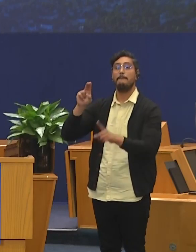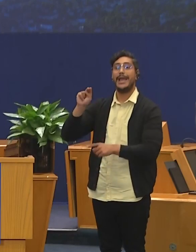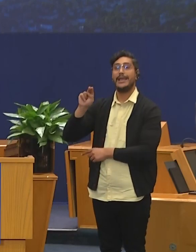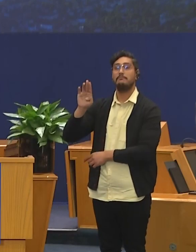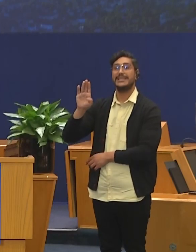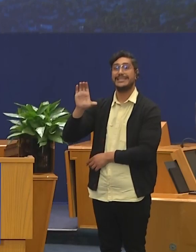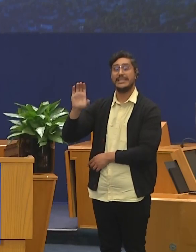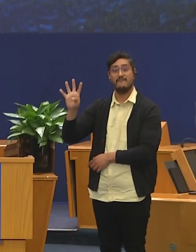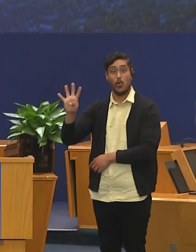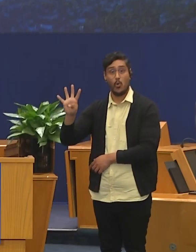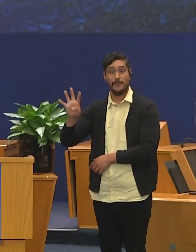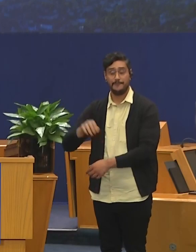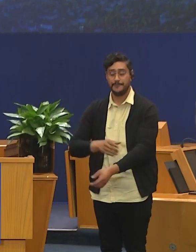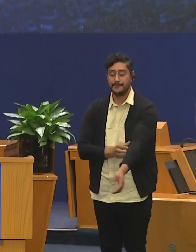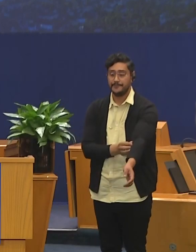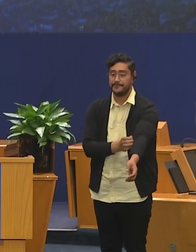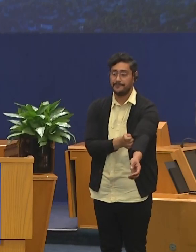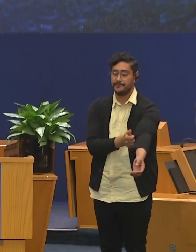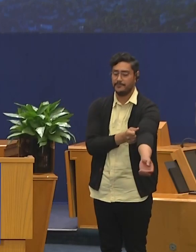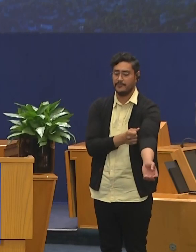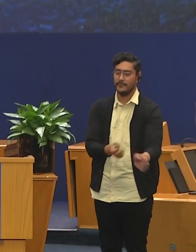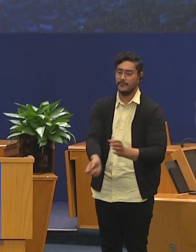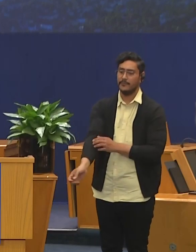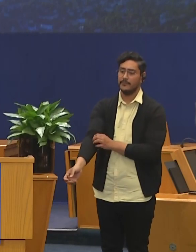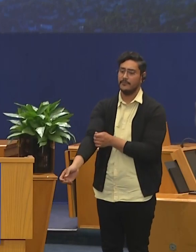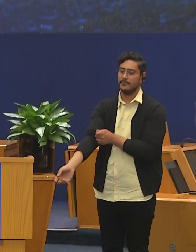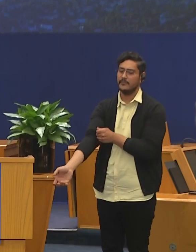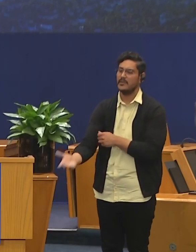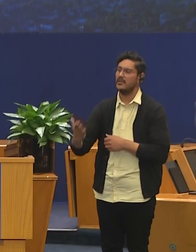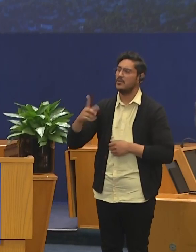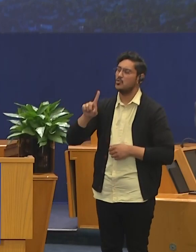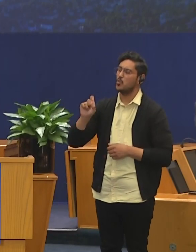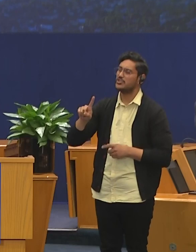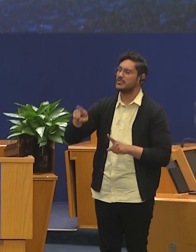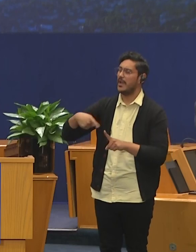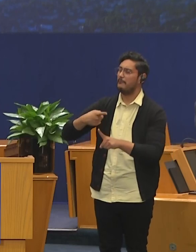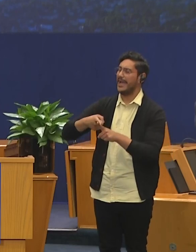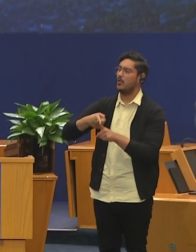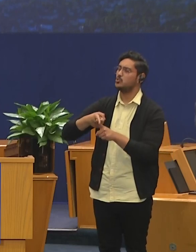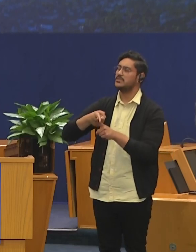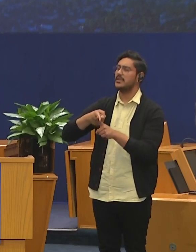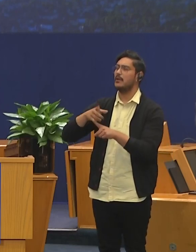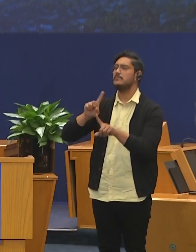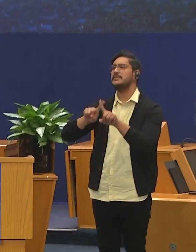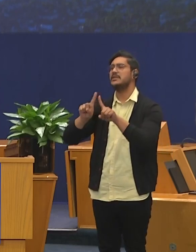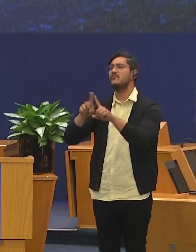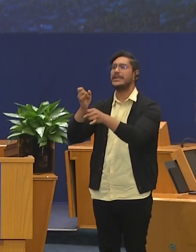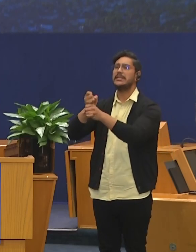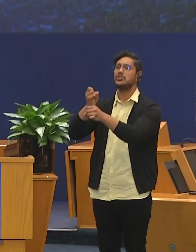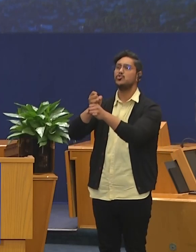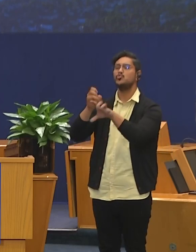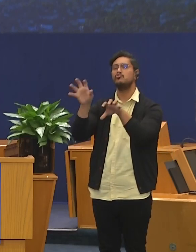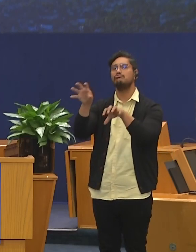PLEASE GO AHEAD. HI, THANK YOU VERY MUCH.